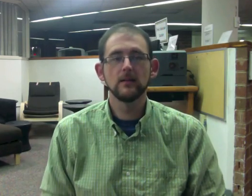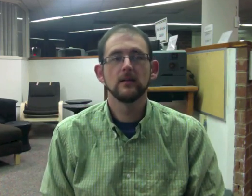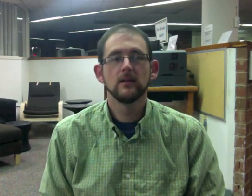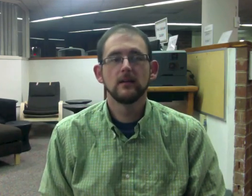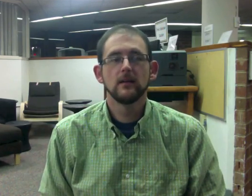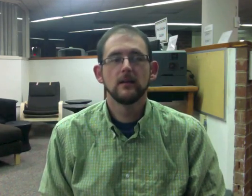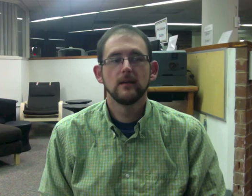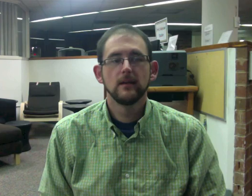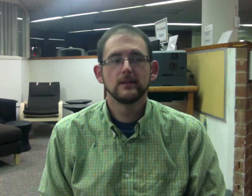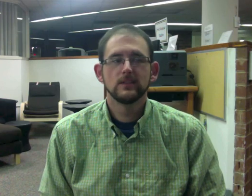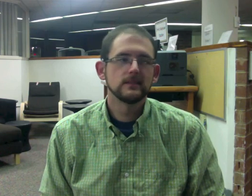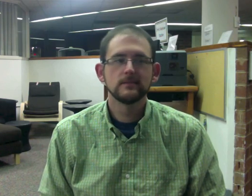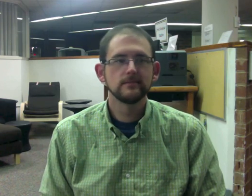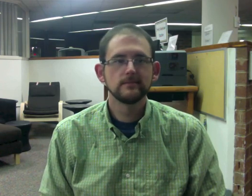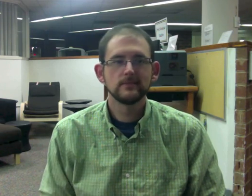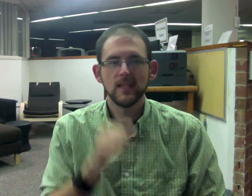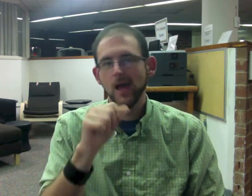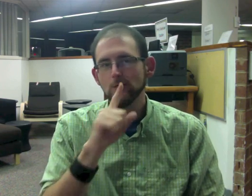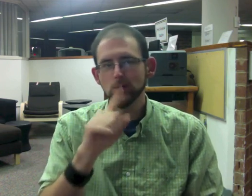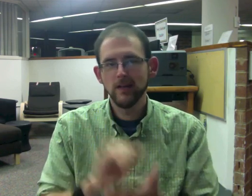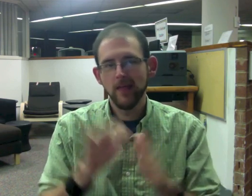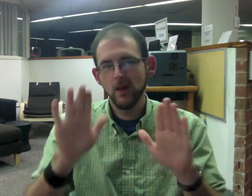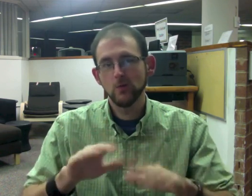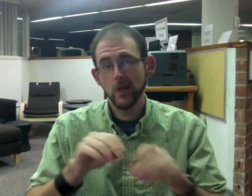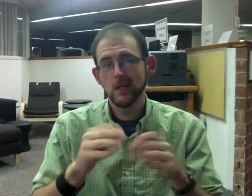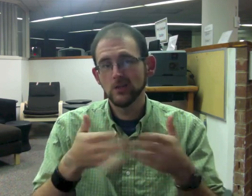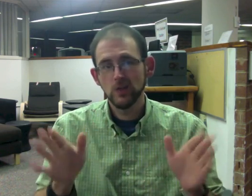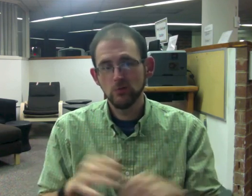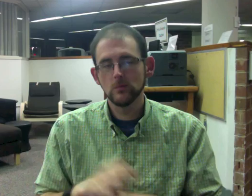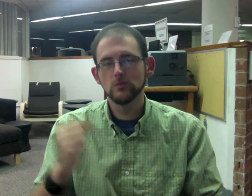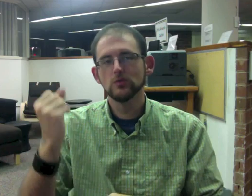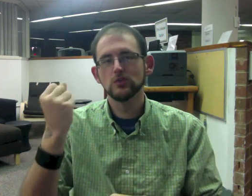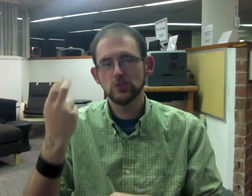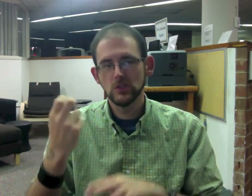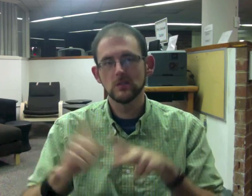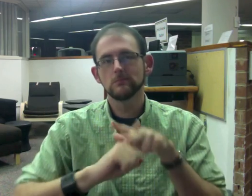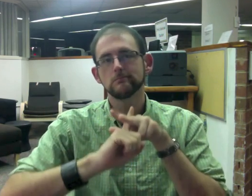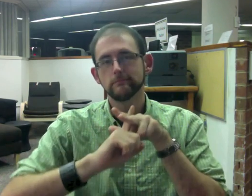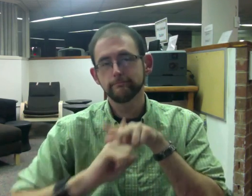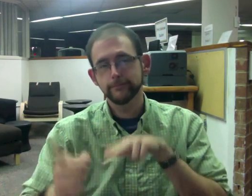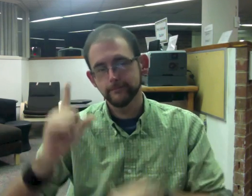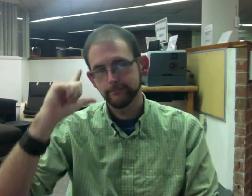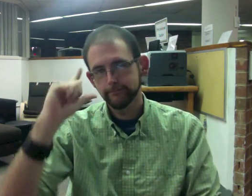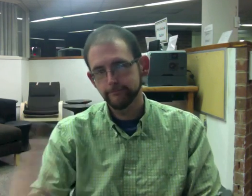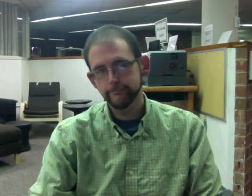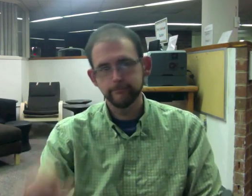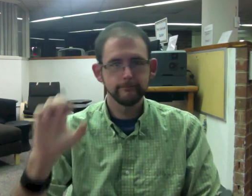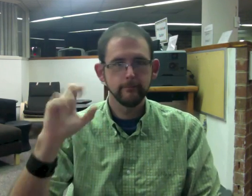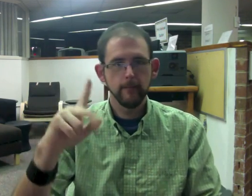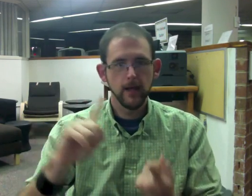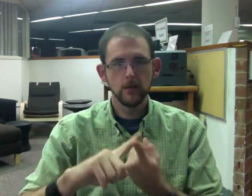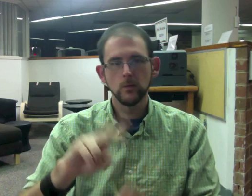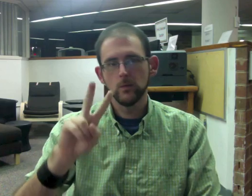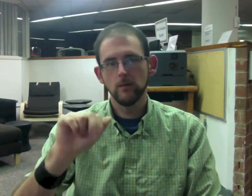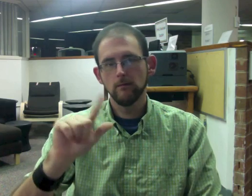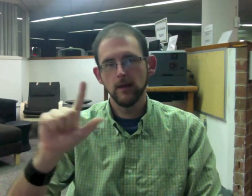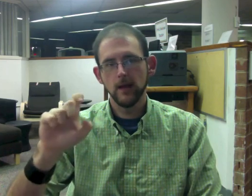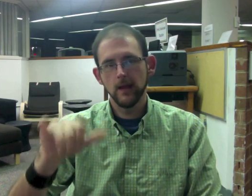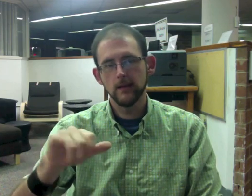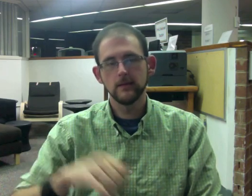It's ... just really not that great in general, so she escapes and returns to the Valley.